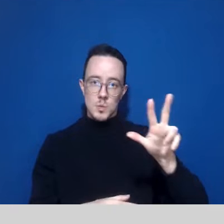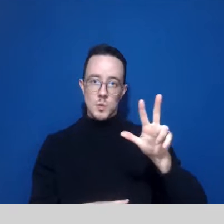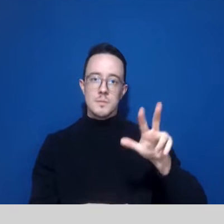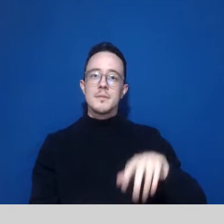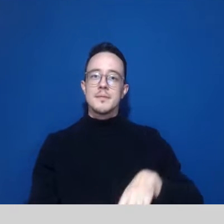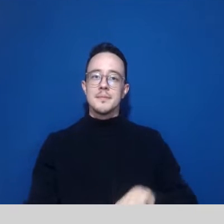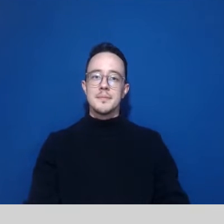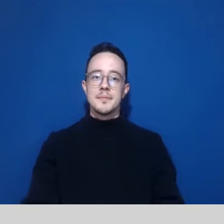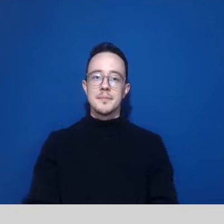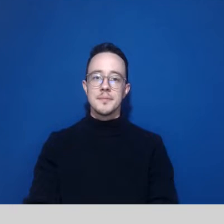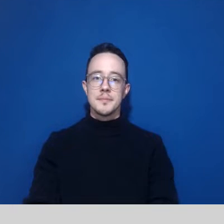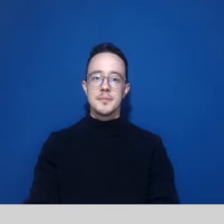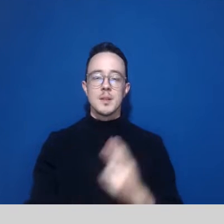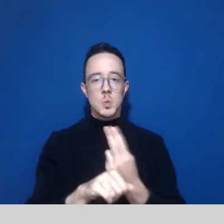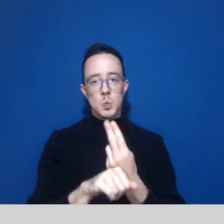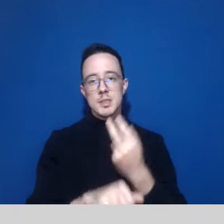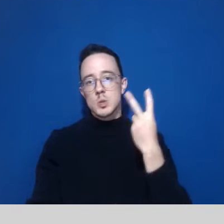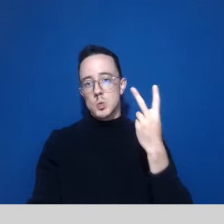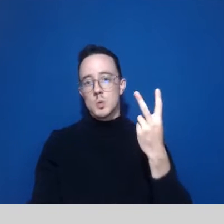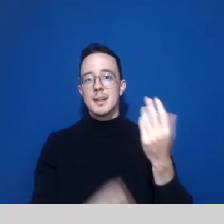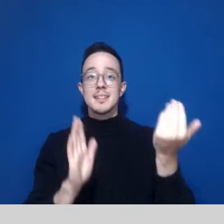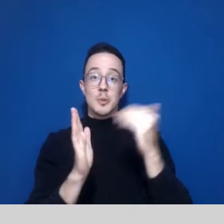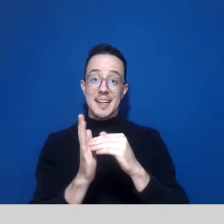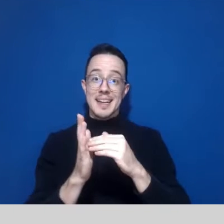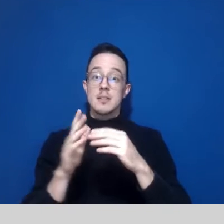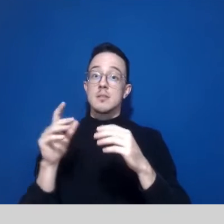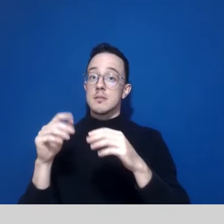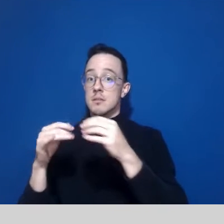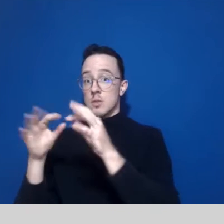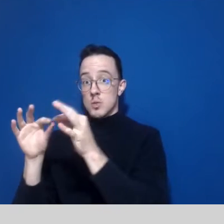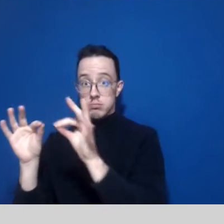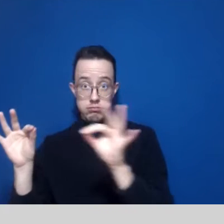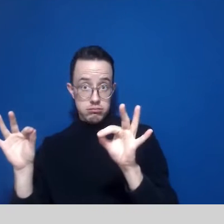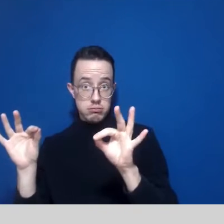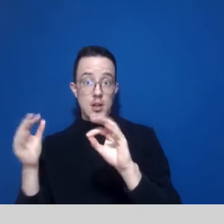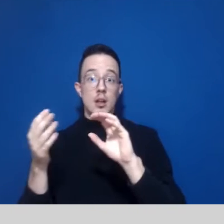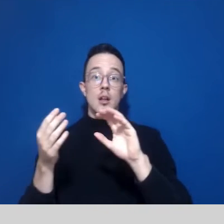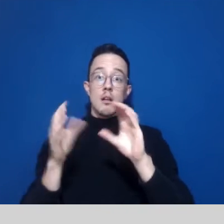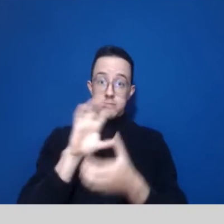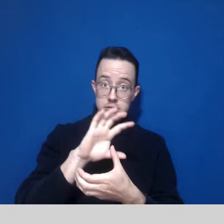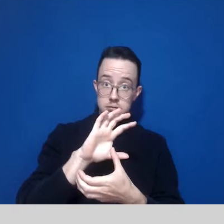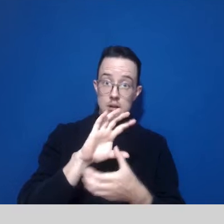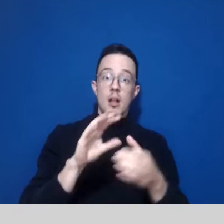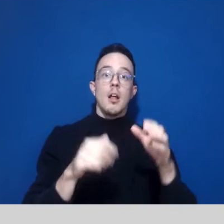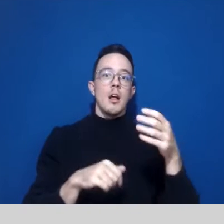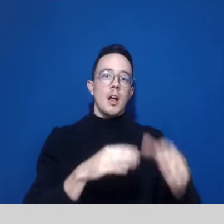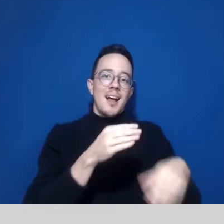that ü is encoding using two bytes. Again, your string, you encode it to bytes and then